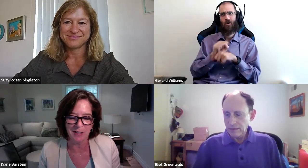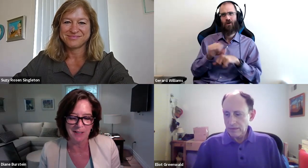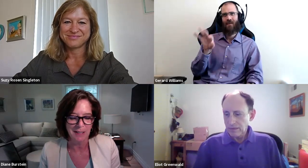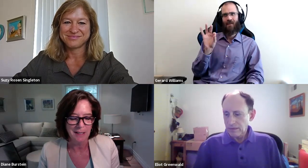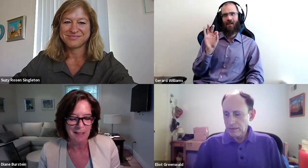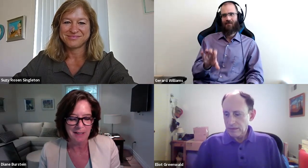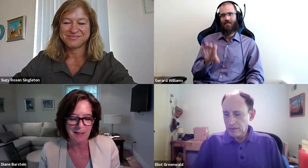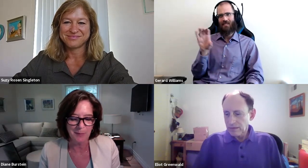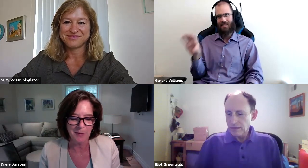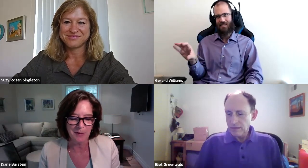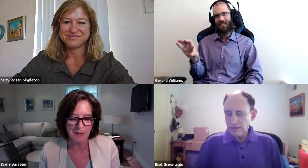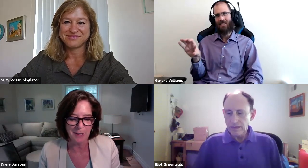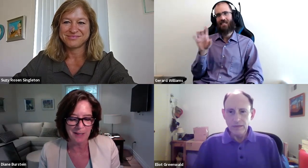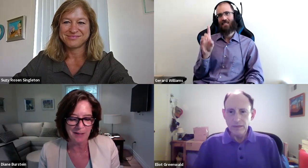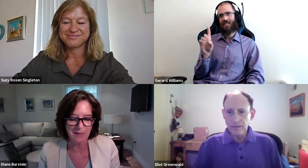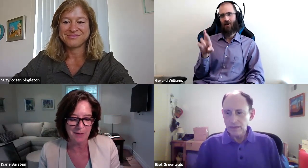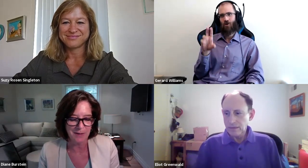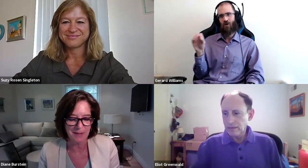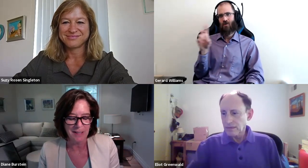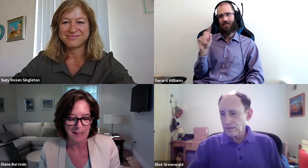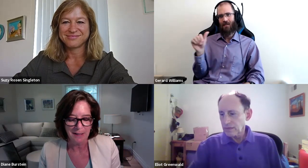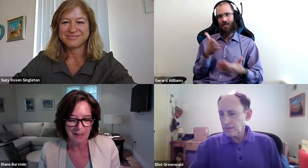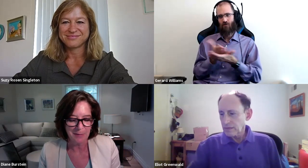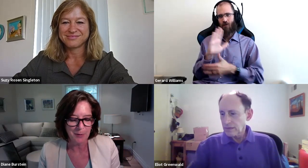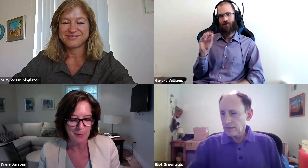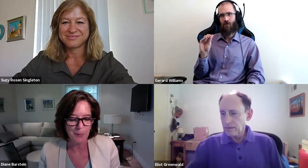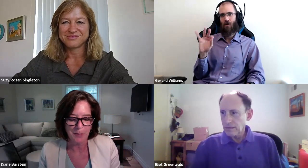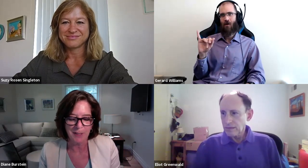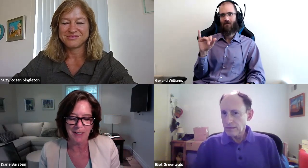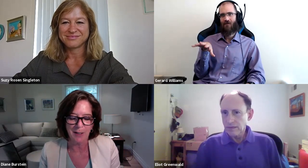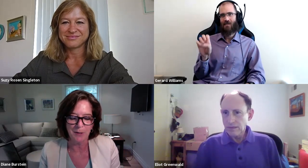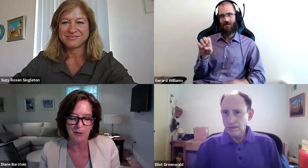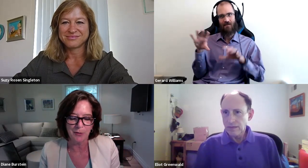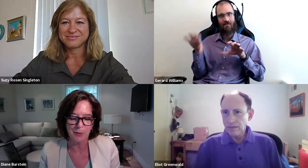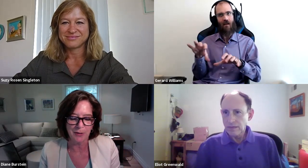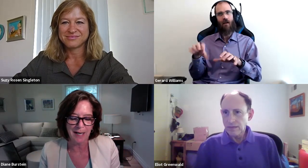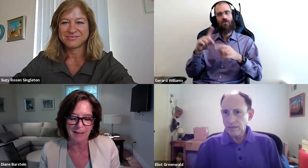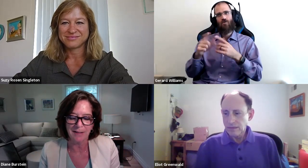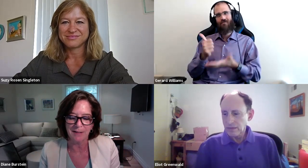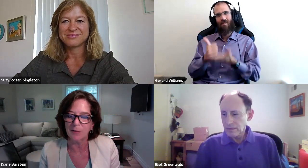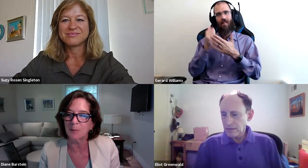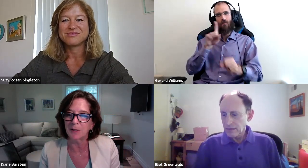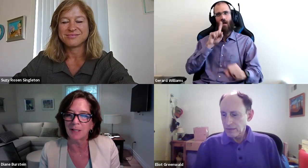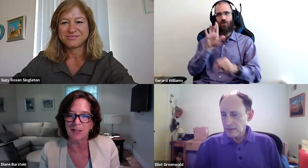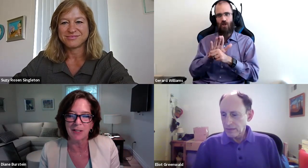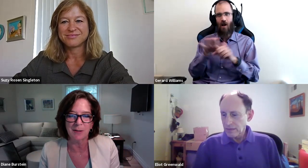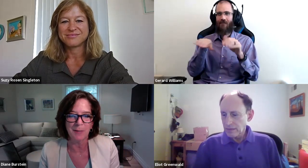Commission's Disability Rights Office performs to help ensure access to communications by